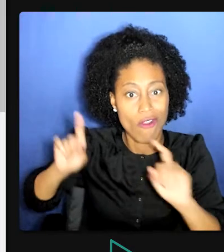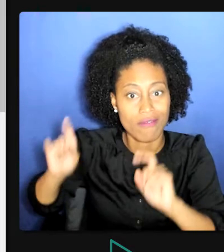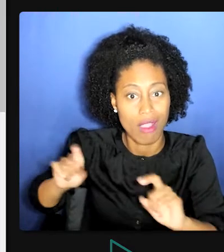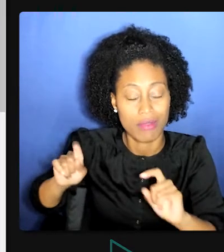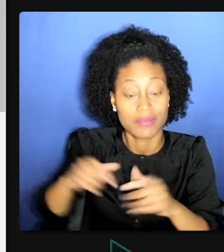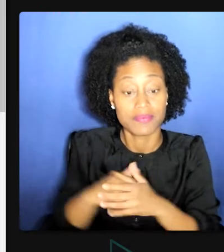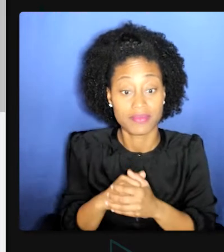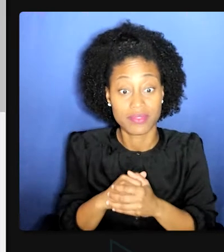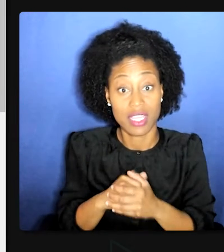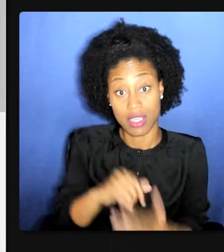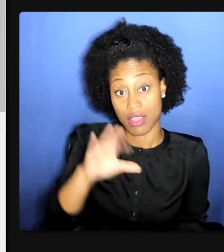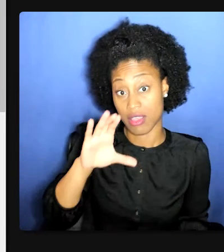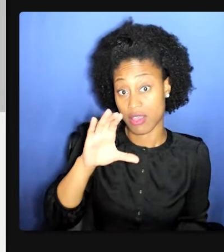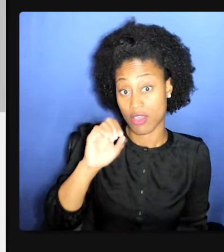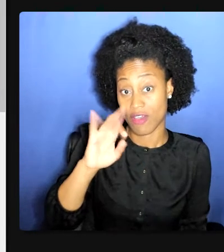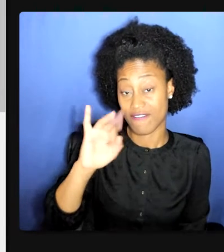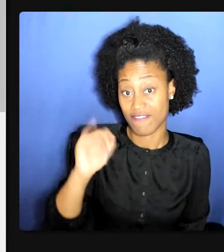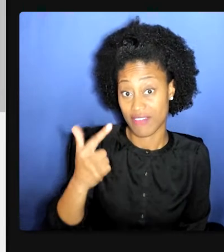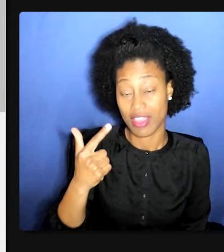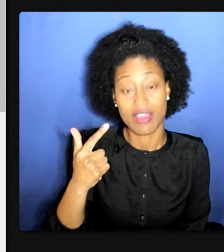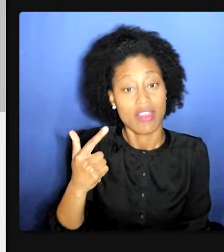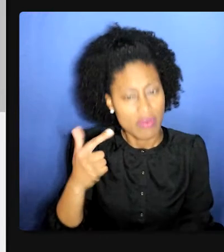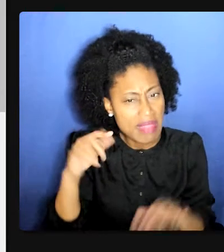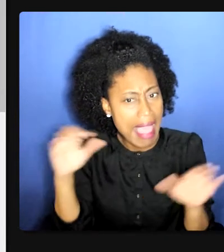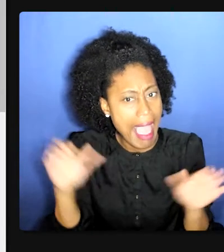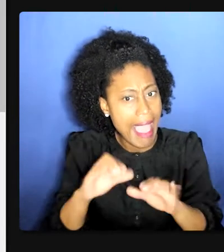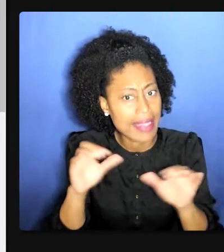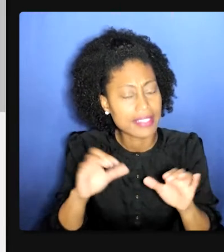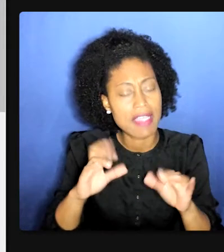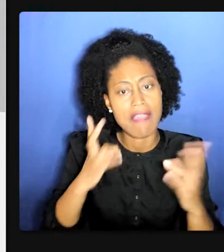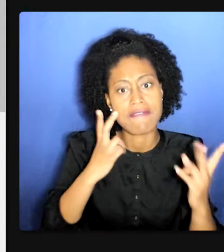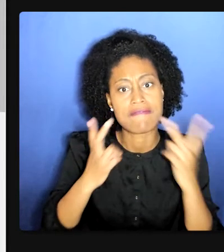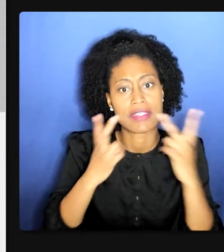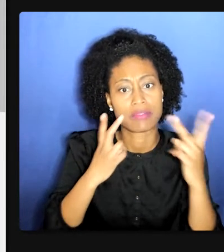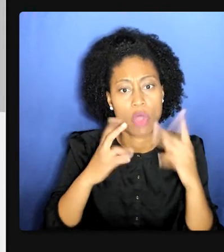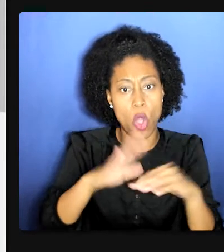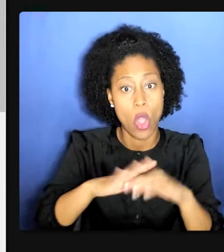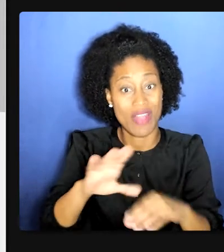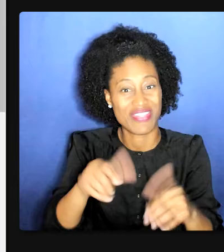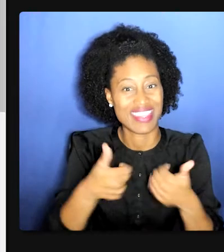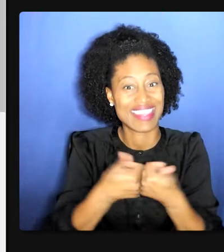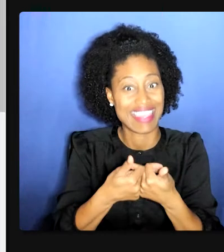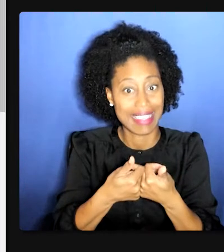is the configuration which gets active and visible on the game client.